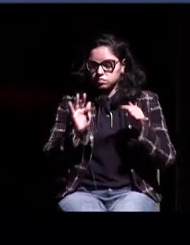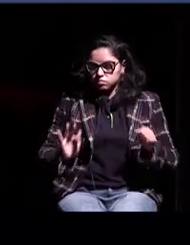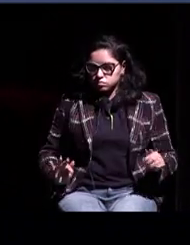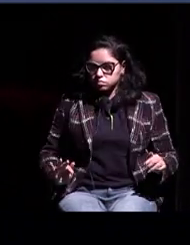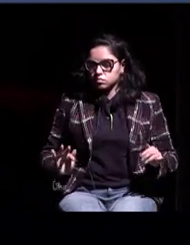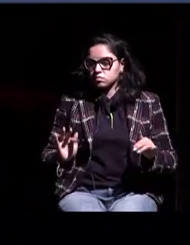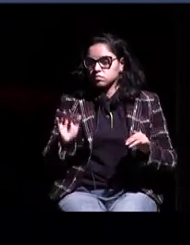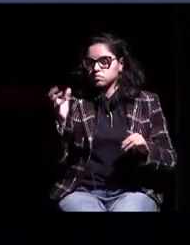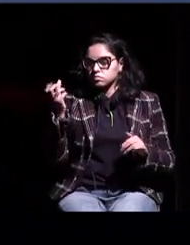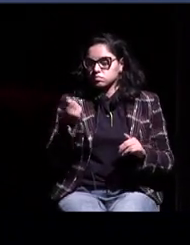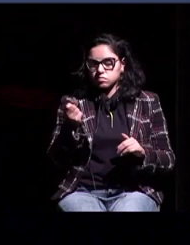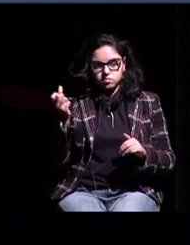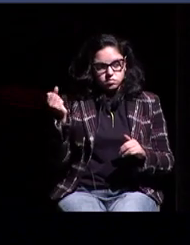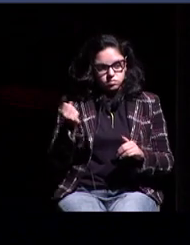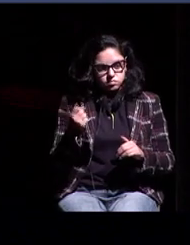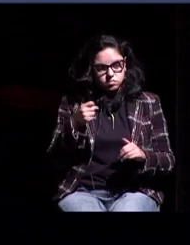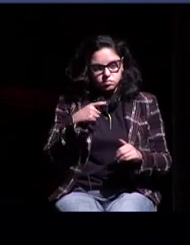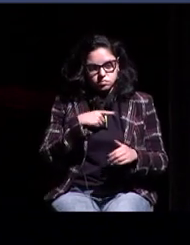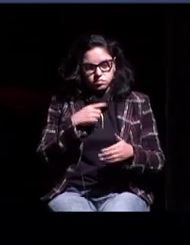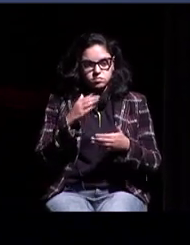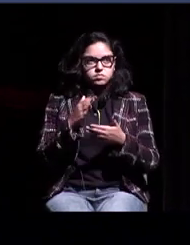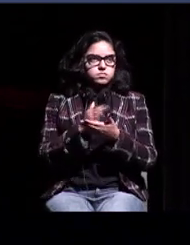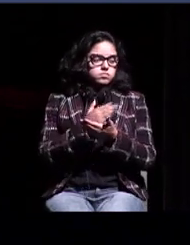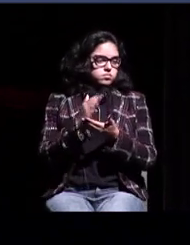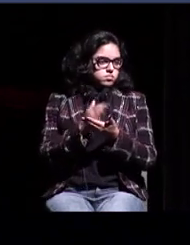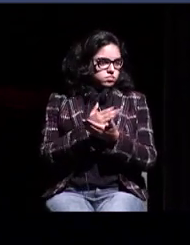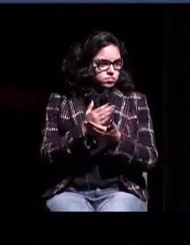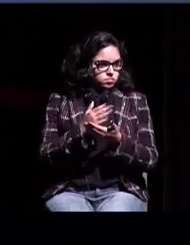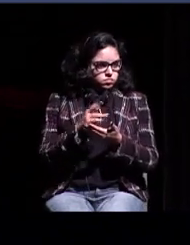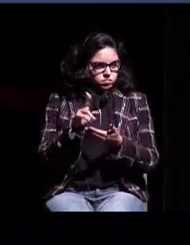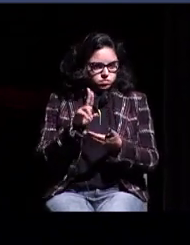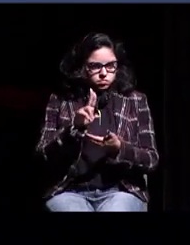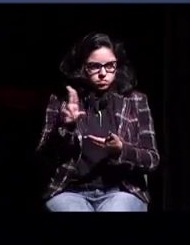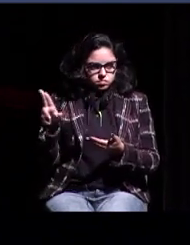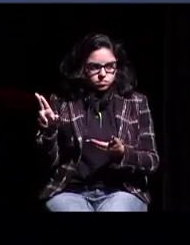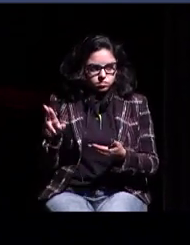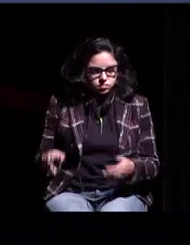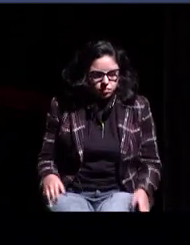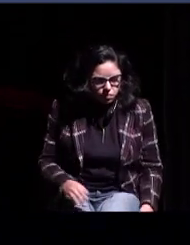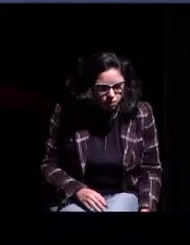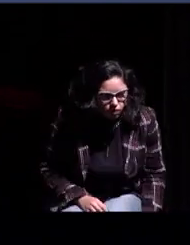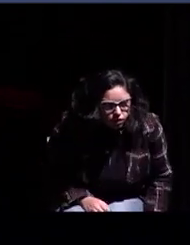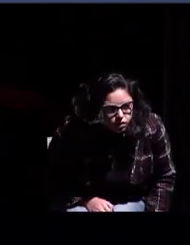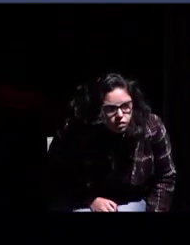have a book entitled “A Thousand Plateaus”.